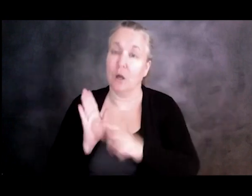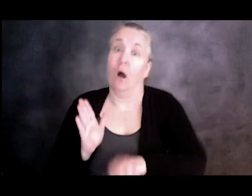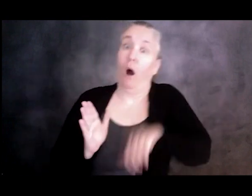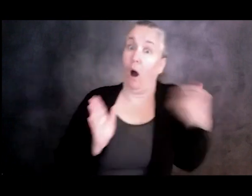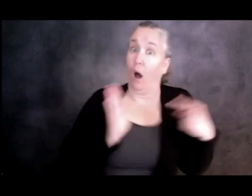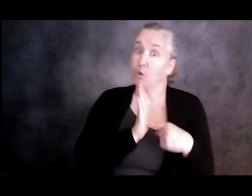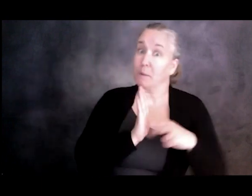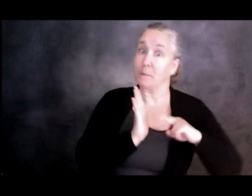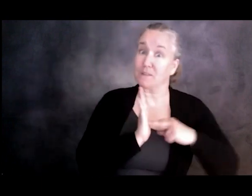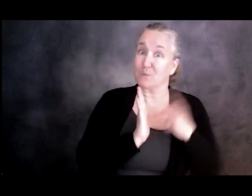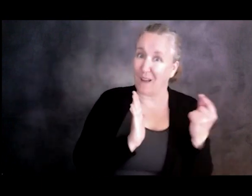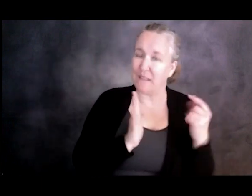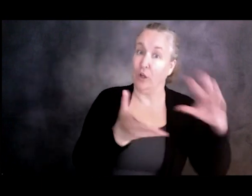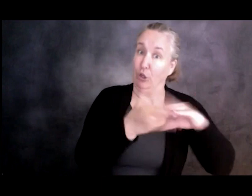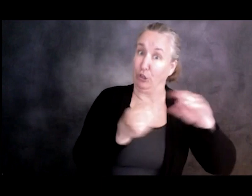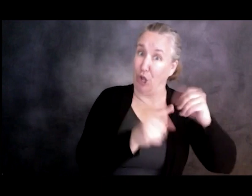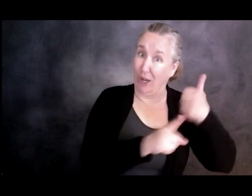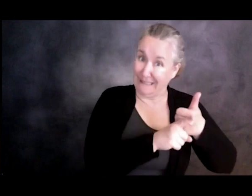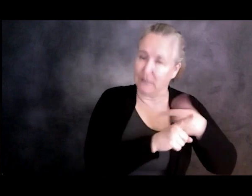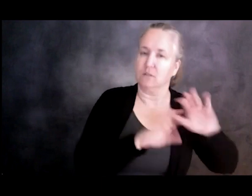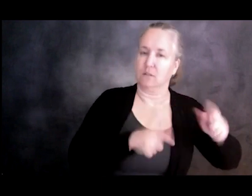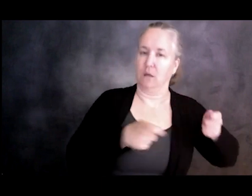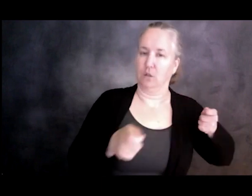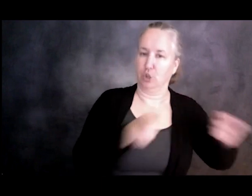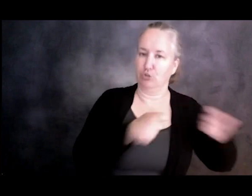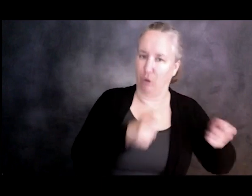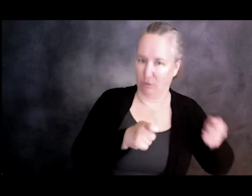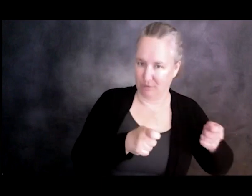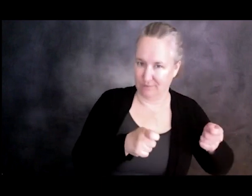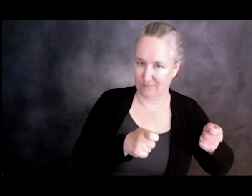is being able to control the narrative as well. A Now, we're still far from that because we don't control HBO.